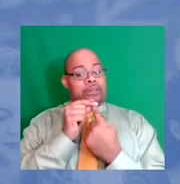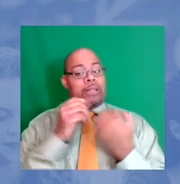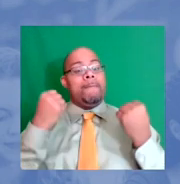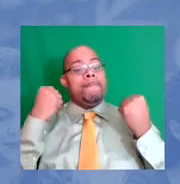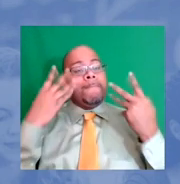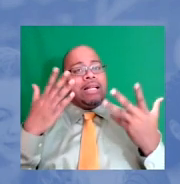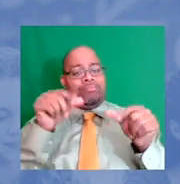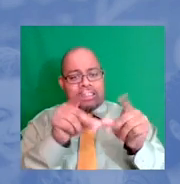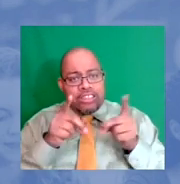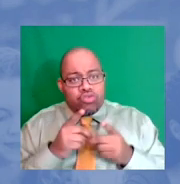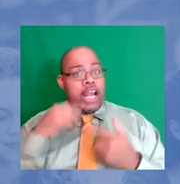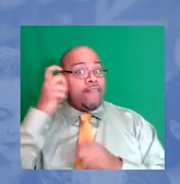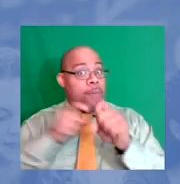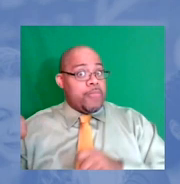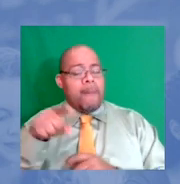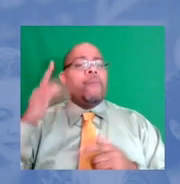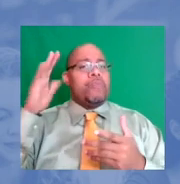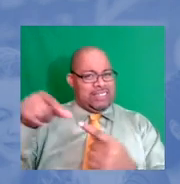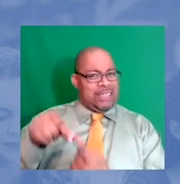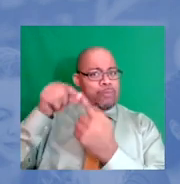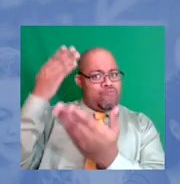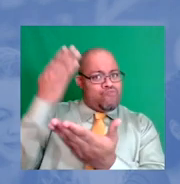HEAR FROM ARE THE EXCEPTIONS AND PROVING IT NEED NOT BE THE CASE.